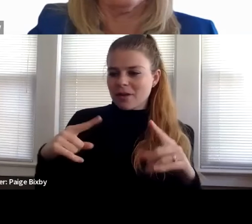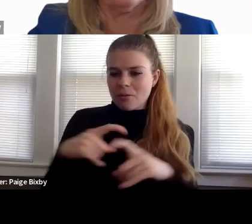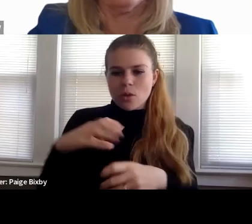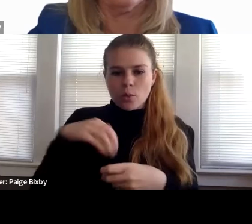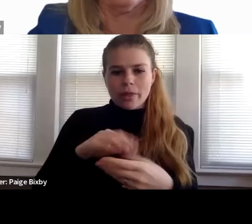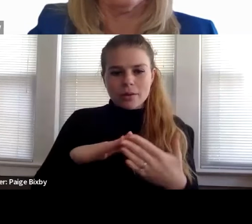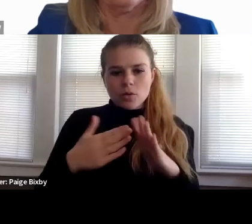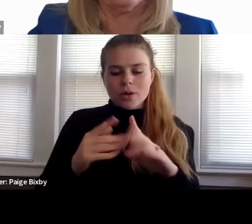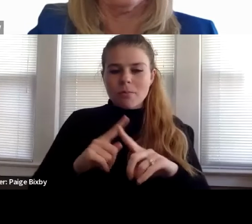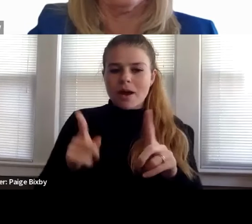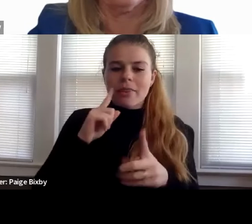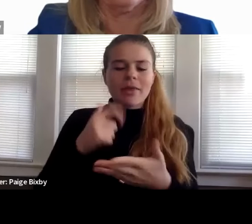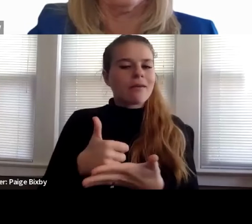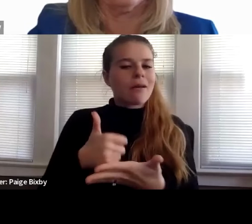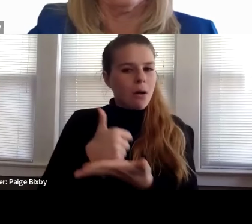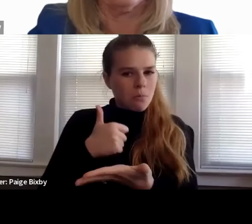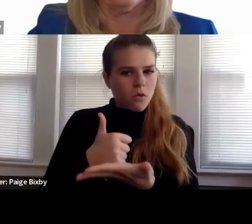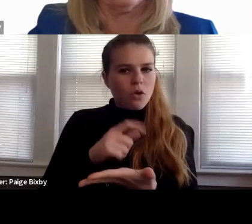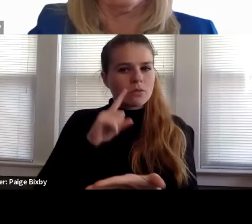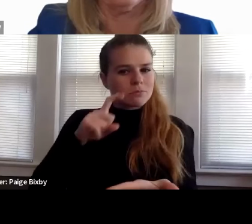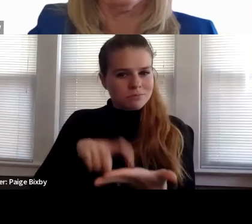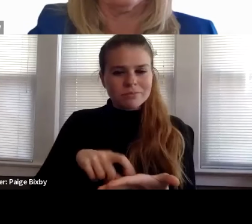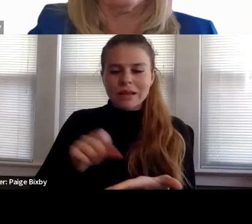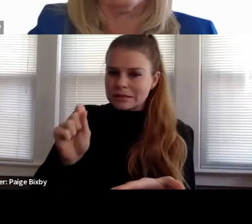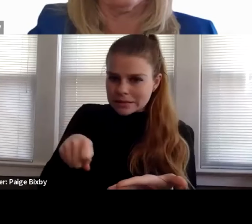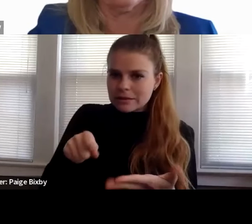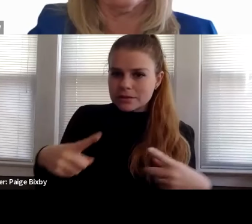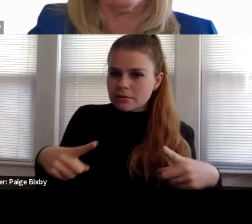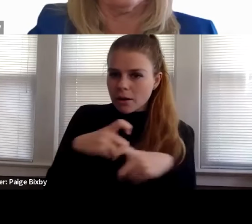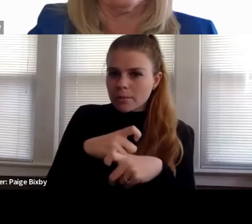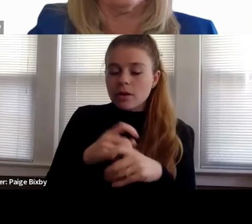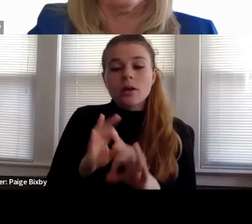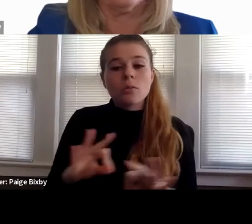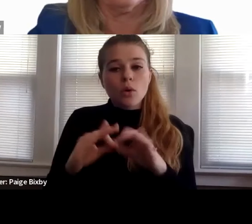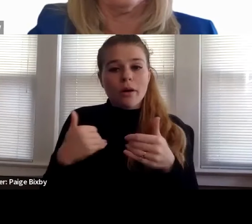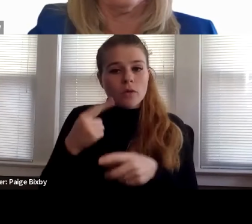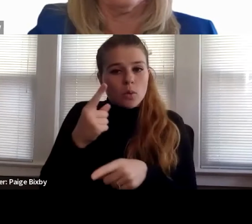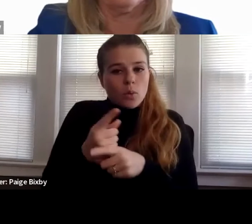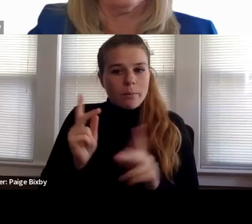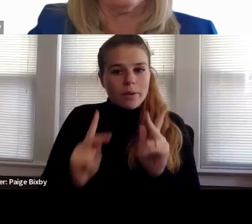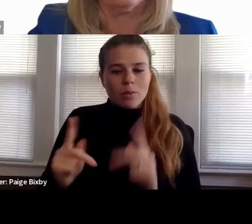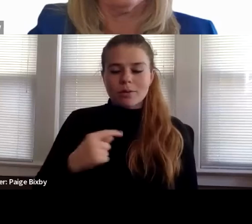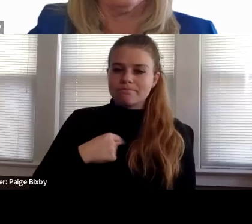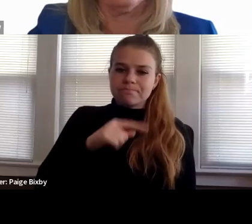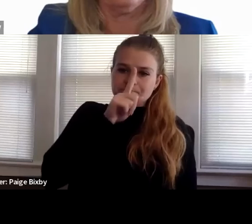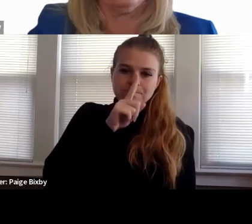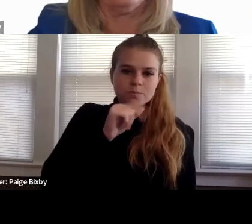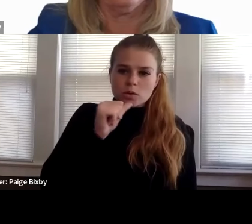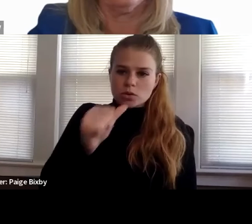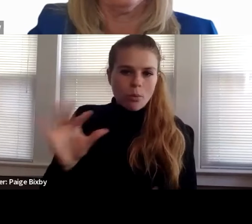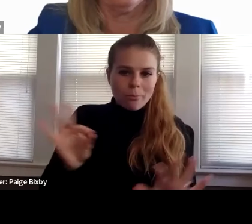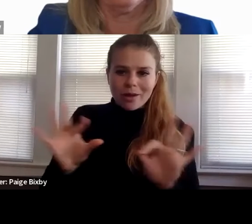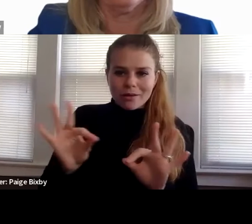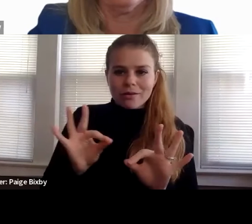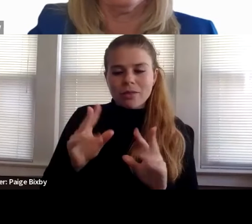I think that helps. It's very important to get the right people. Now I don't select the people for my team necessarily. I don't tell the substance use agency